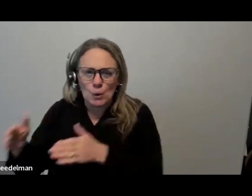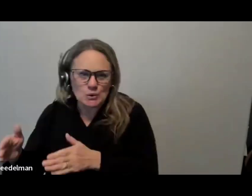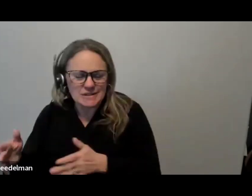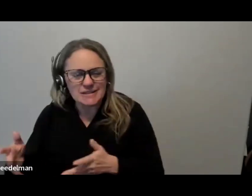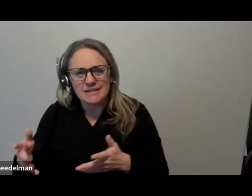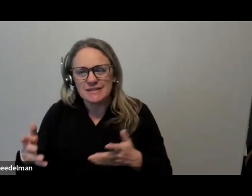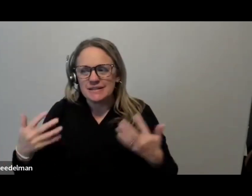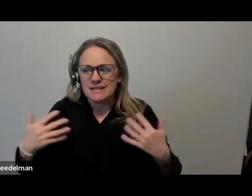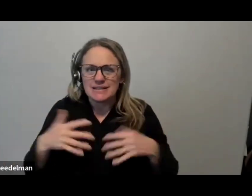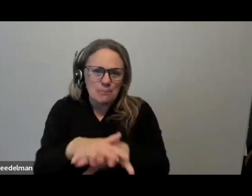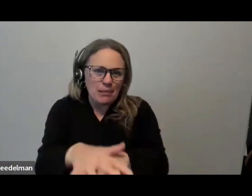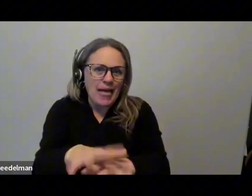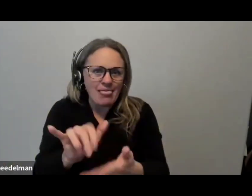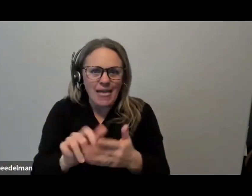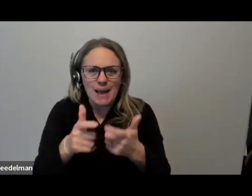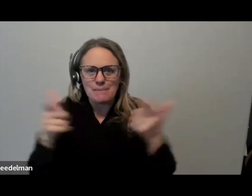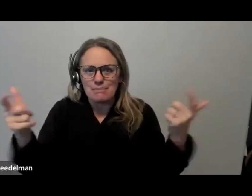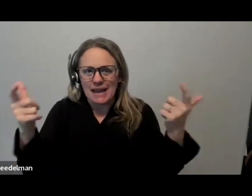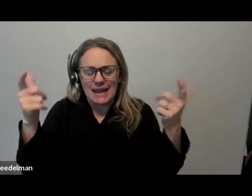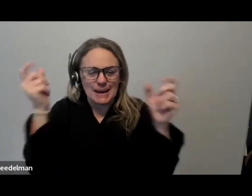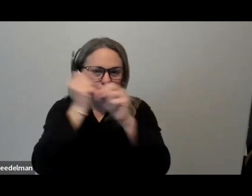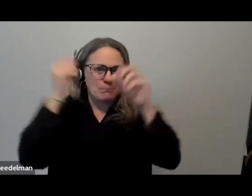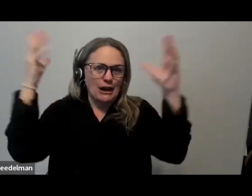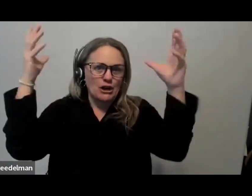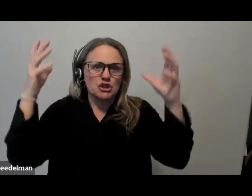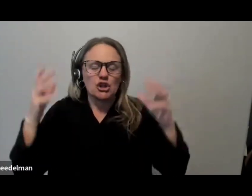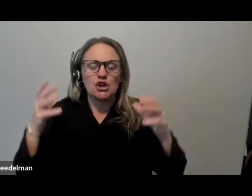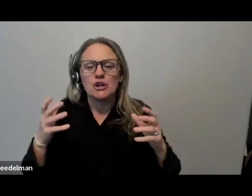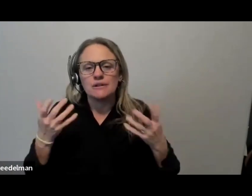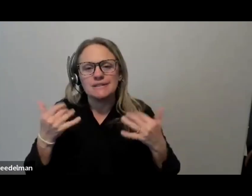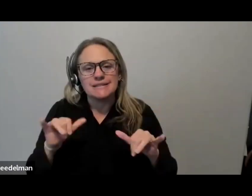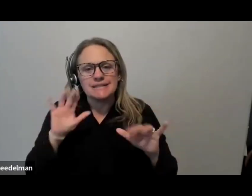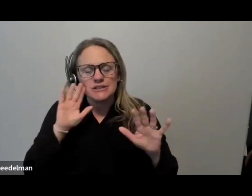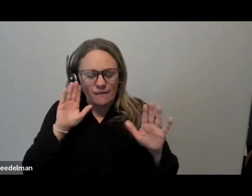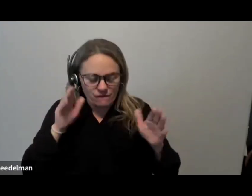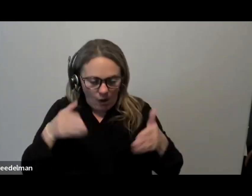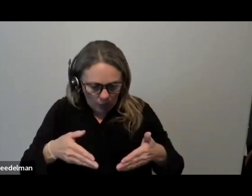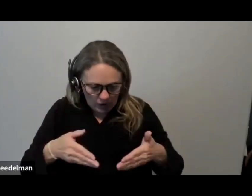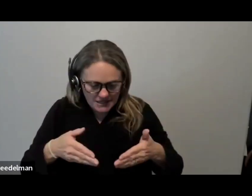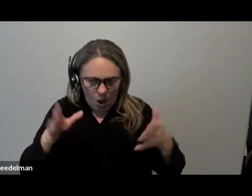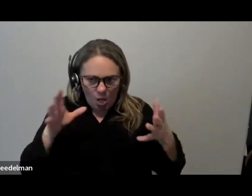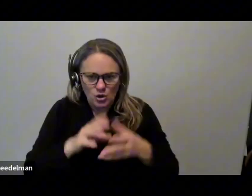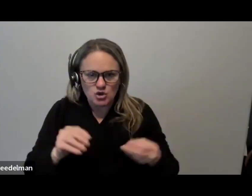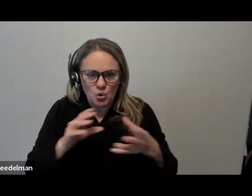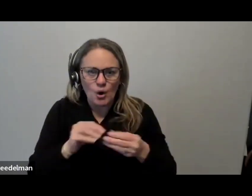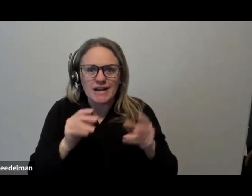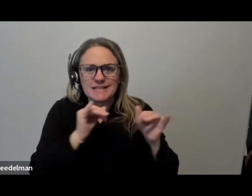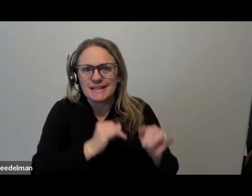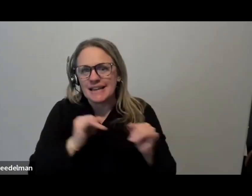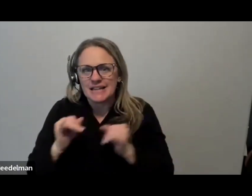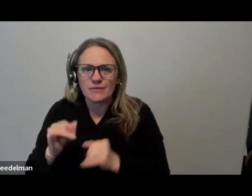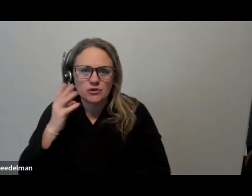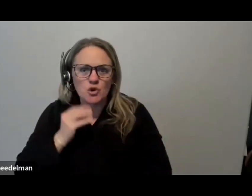and make sure people still focus on the, the stories and like what the individual experiences. A little bit what I, of what I was saying of like remind them